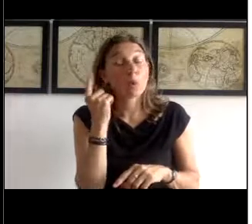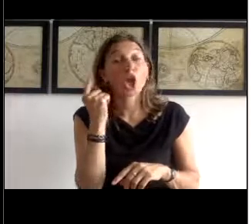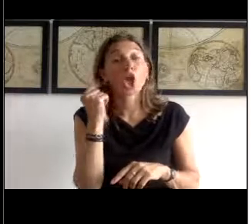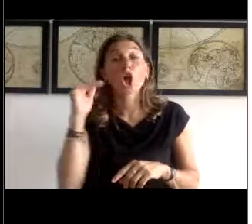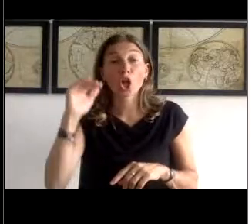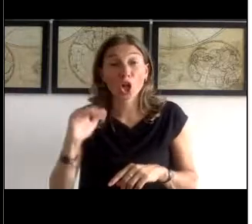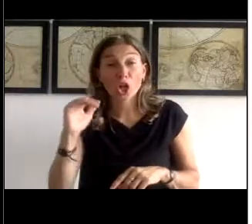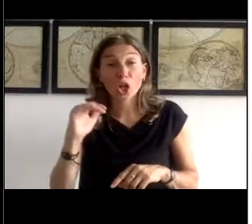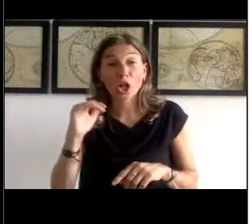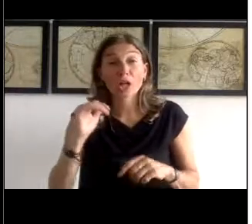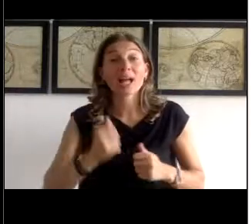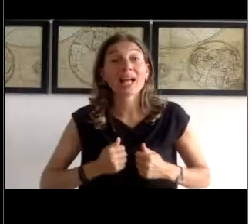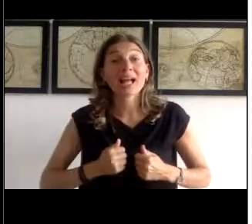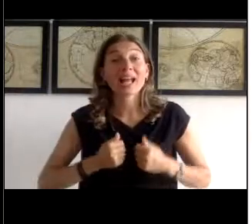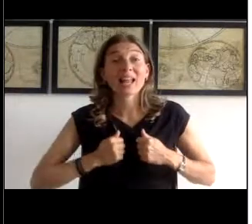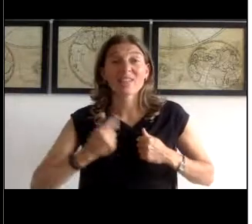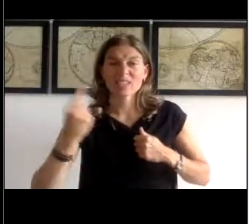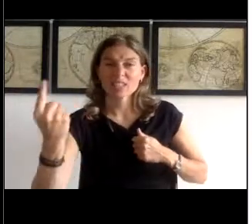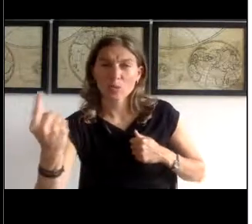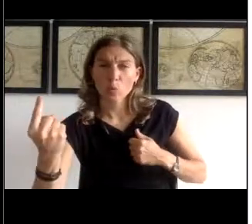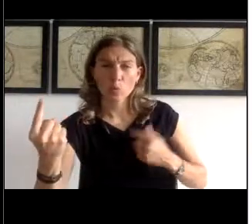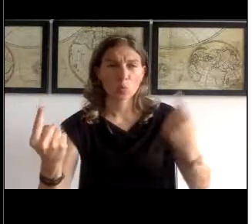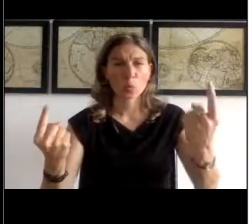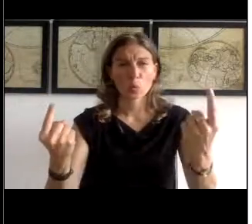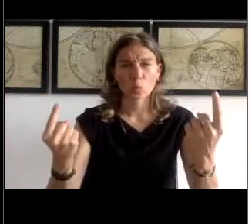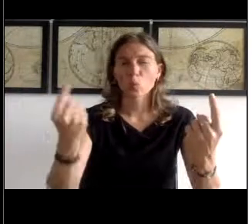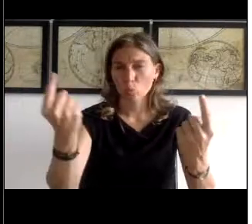The first difficulty I had to face was